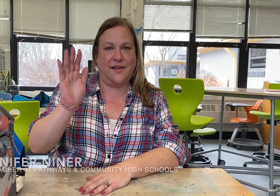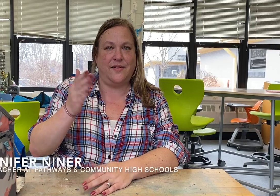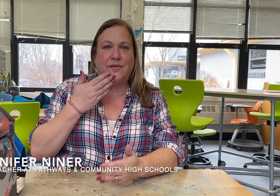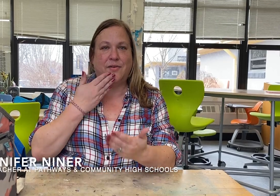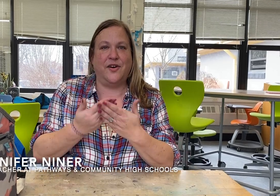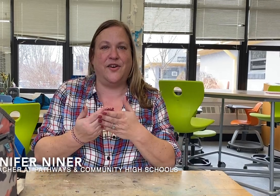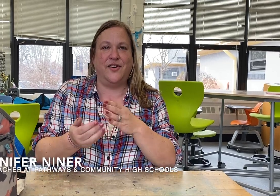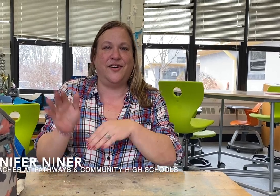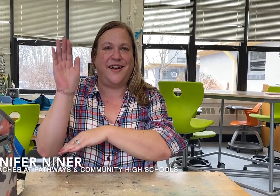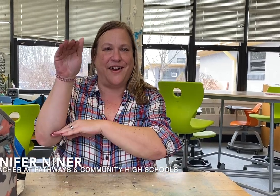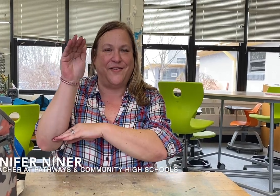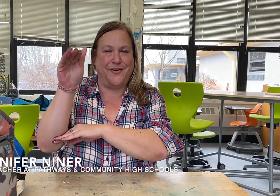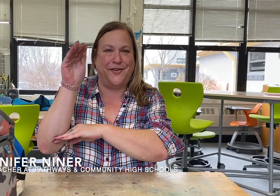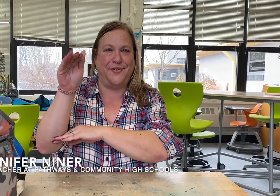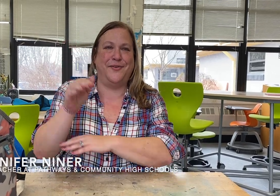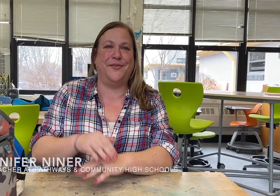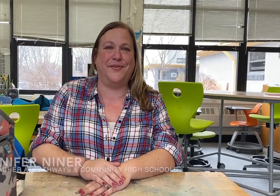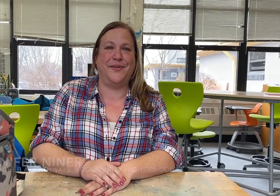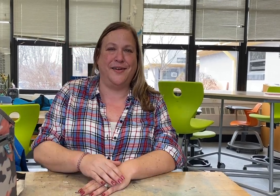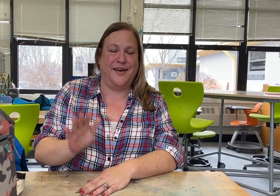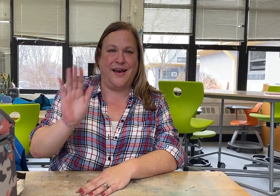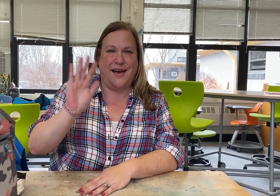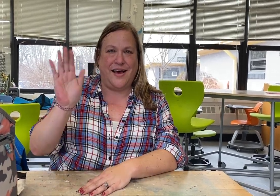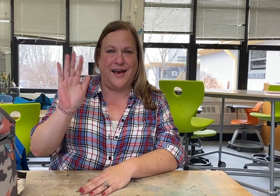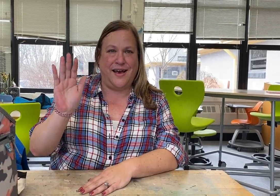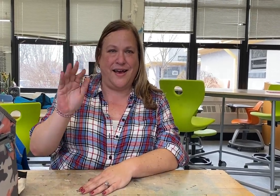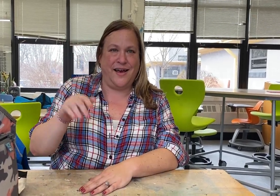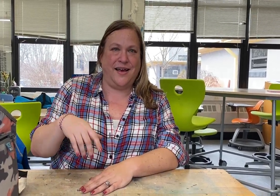Hello Good Afternoon. Hi!